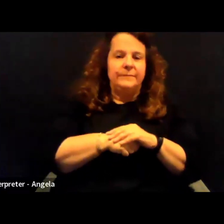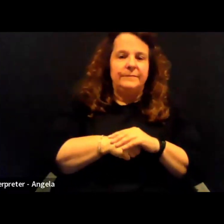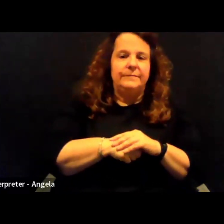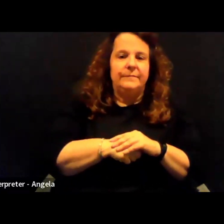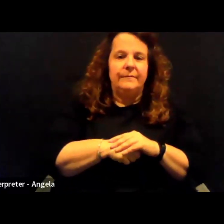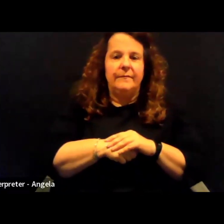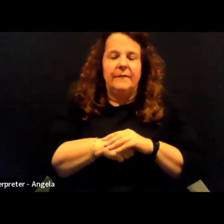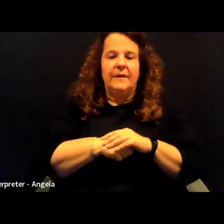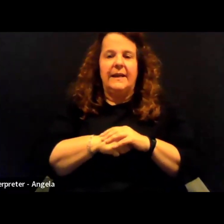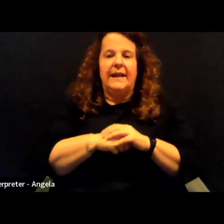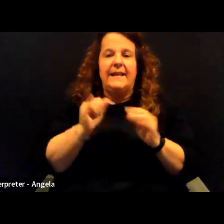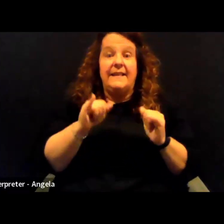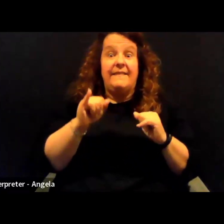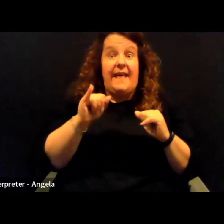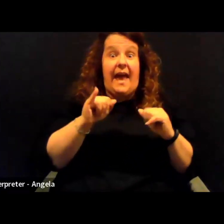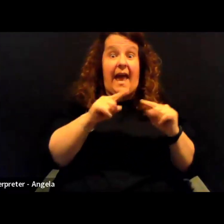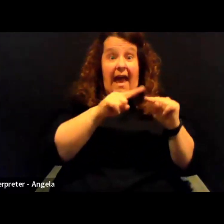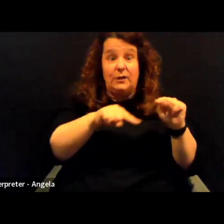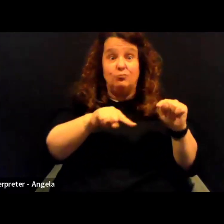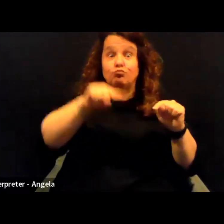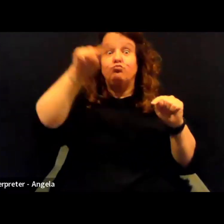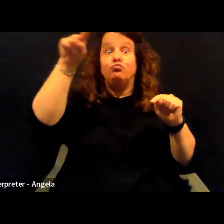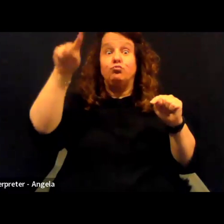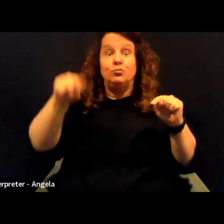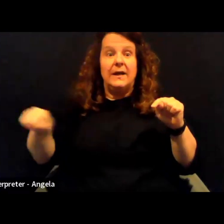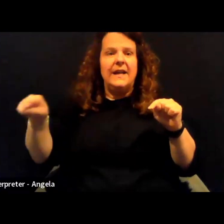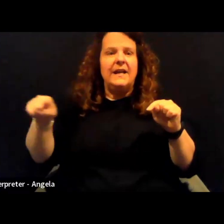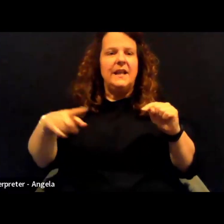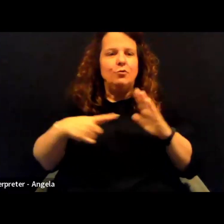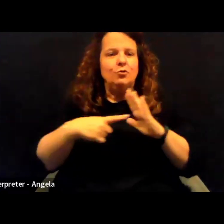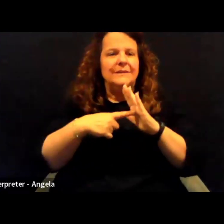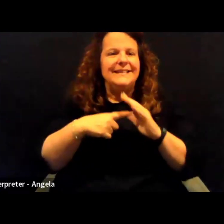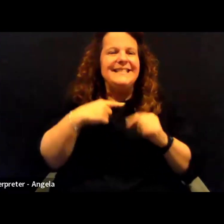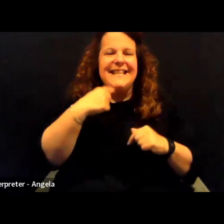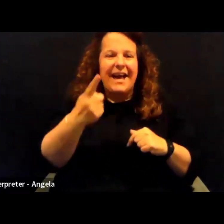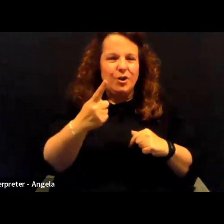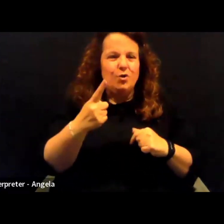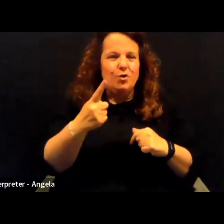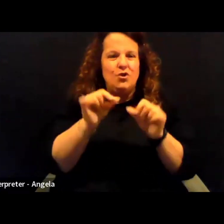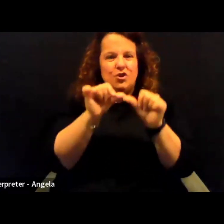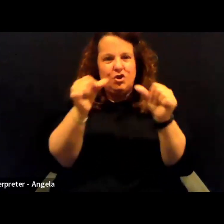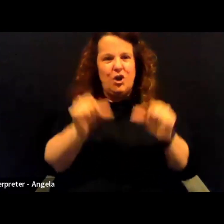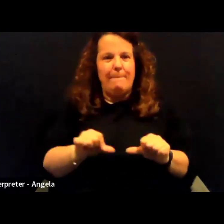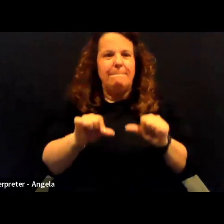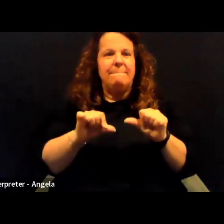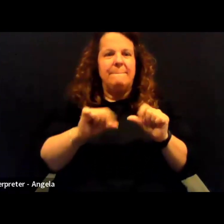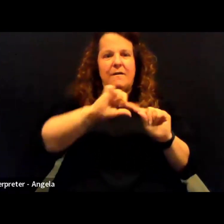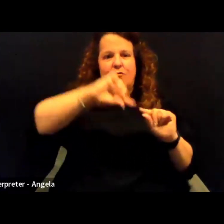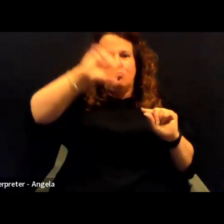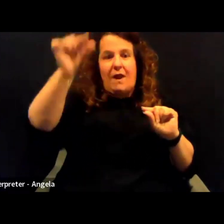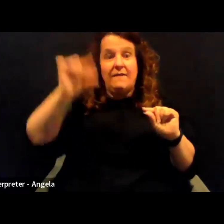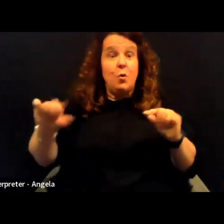And then that tells you what the shape of the graph is. And you can use that as a blind person to figure